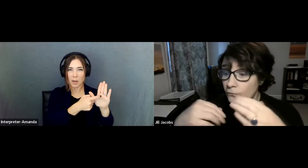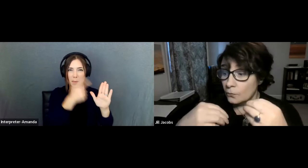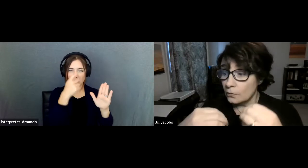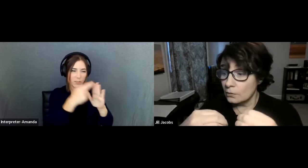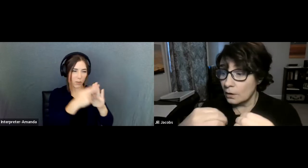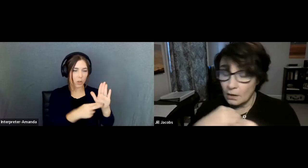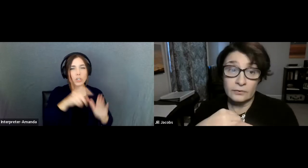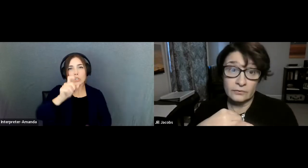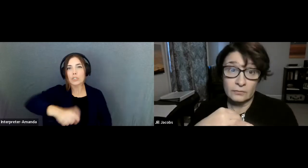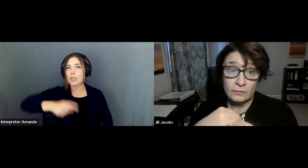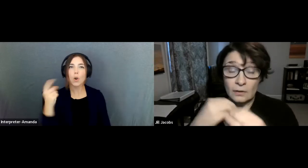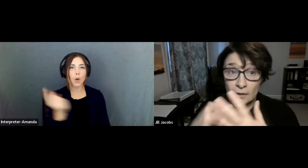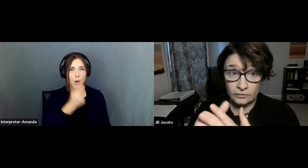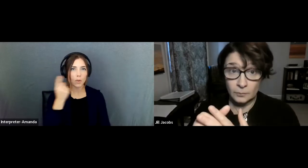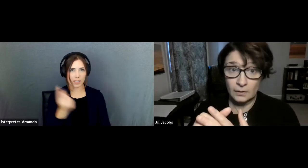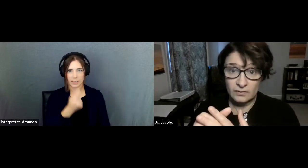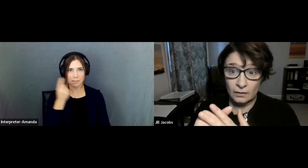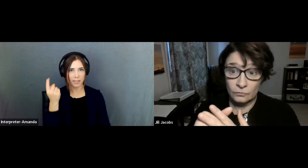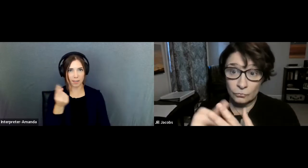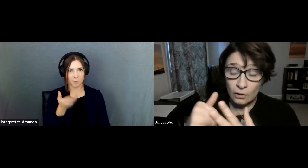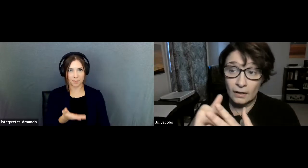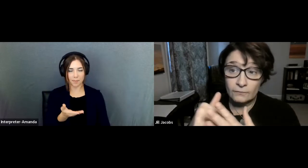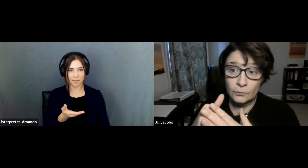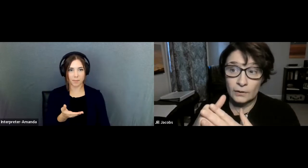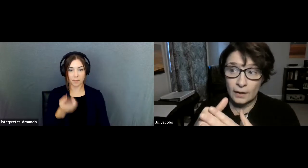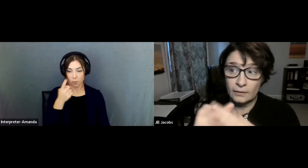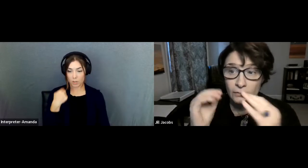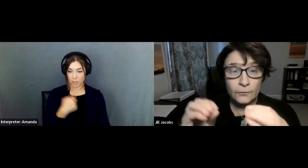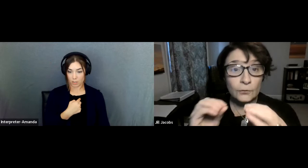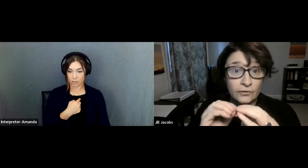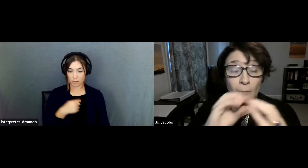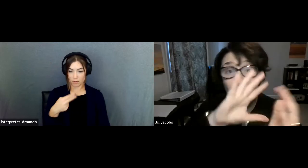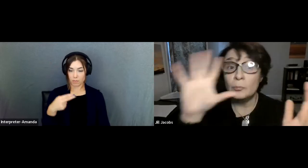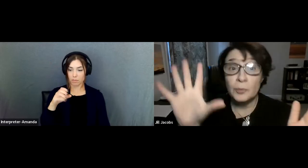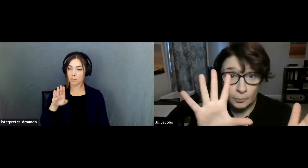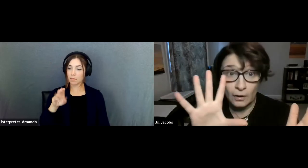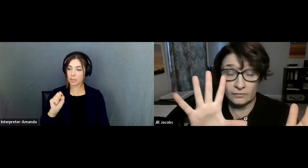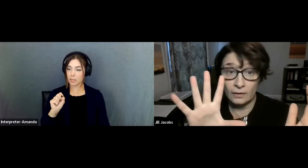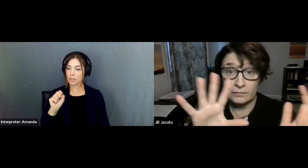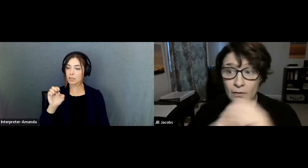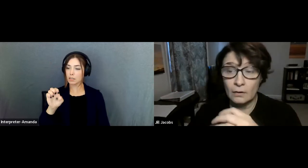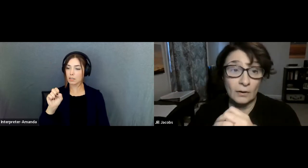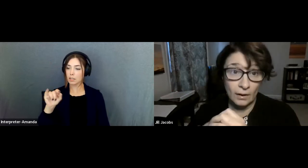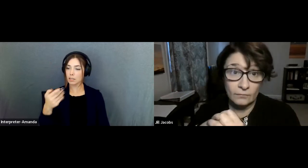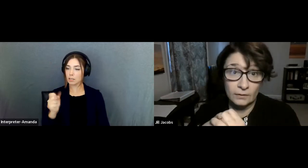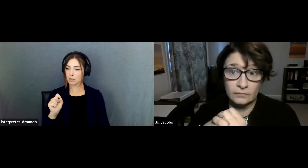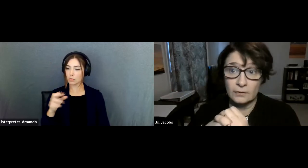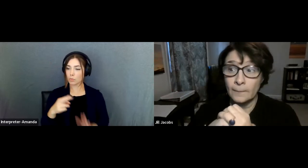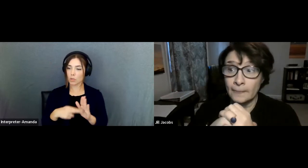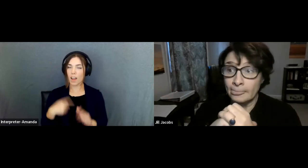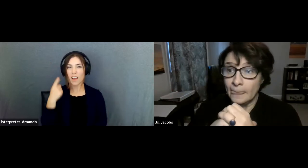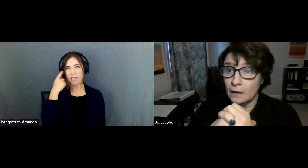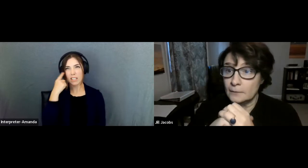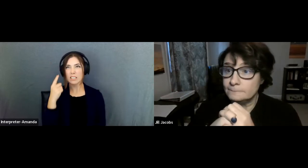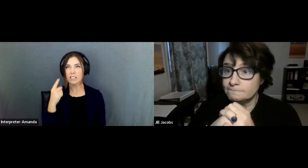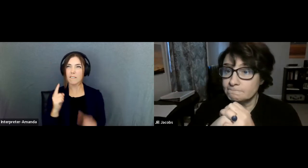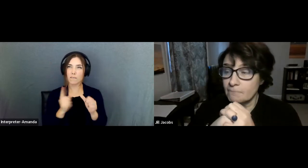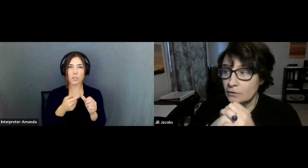So for us the HCBS settings rule I view it at first step in big process around advocacy.